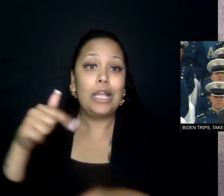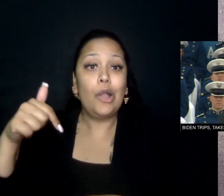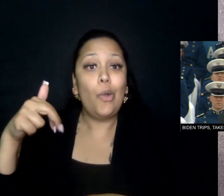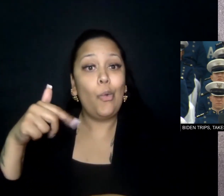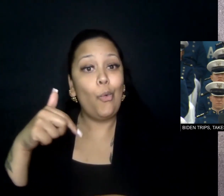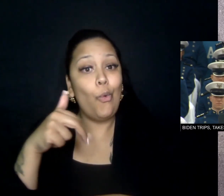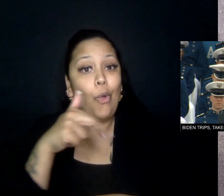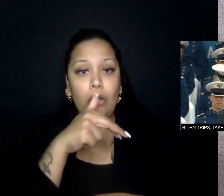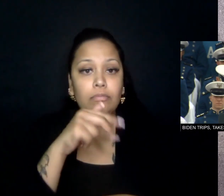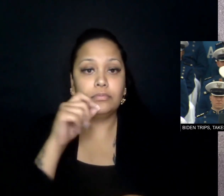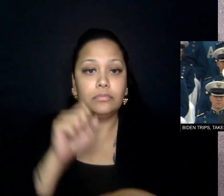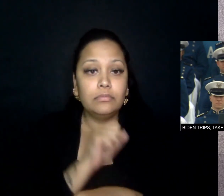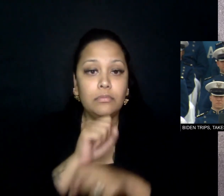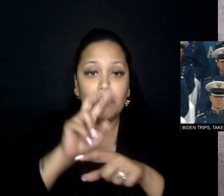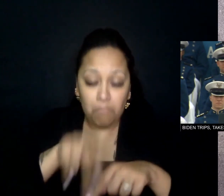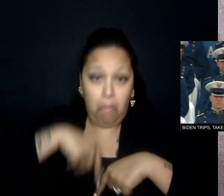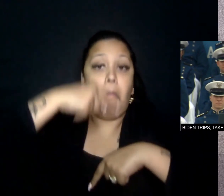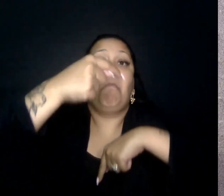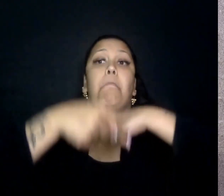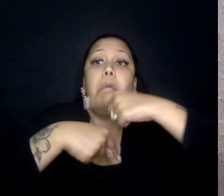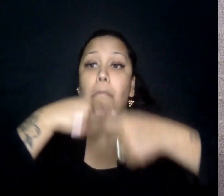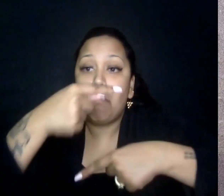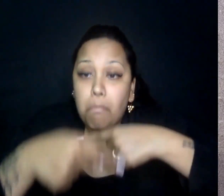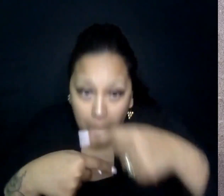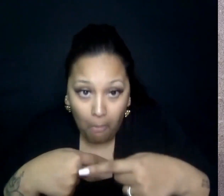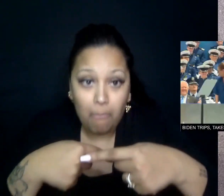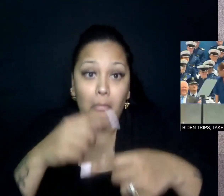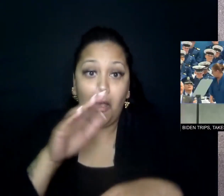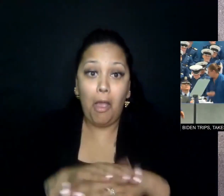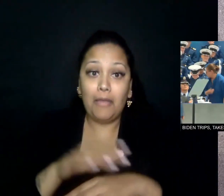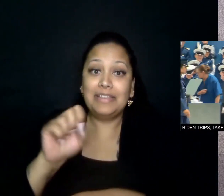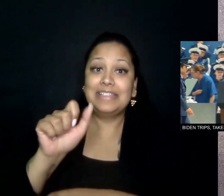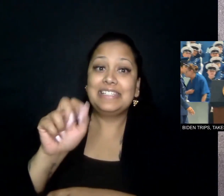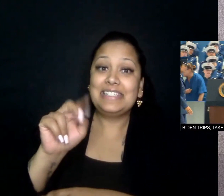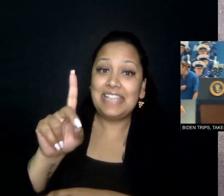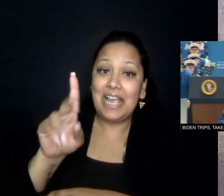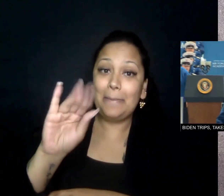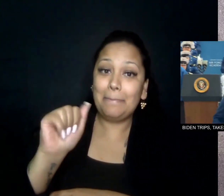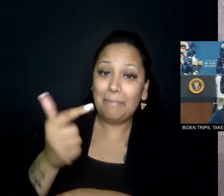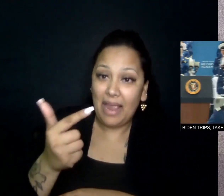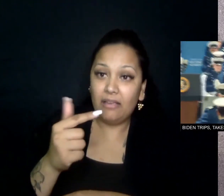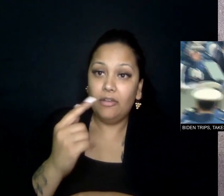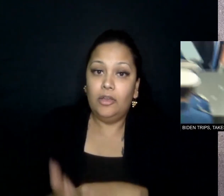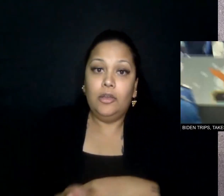When he turned to walk away, he tripped on a sandbag and fell face forward to the ground.